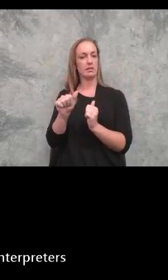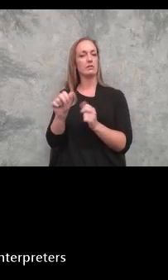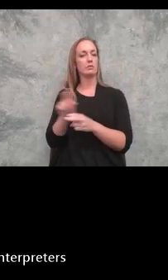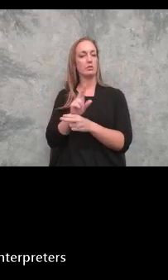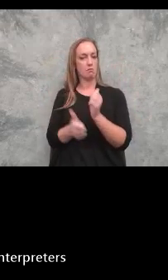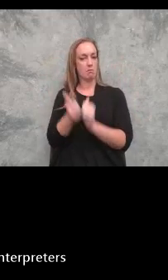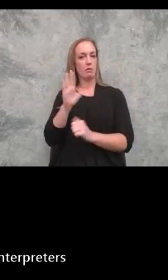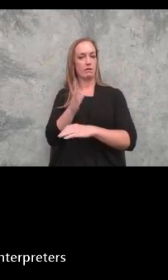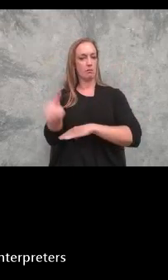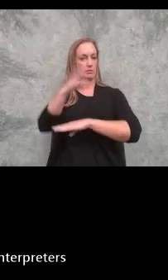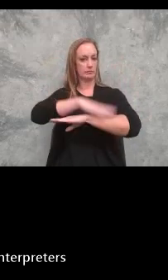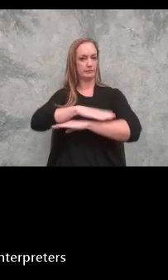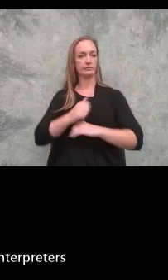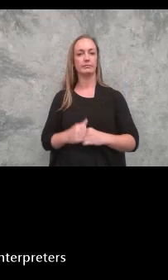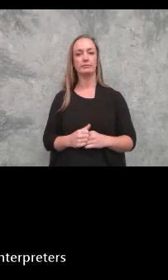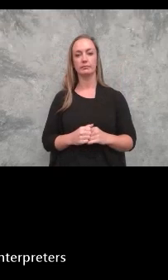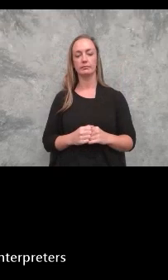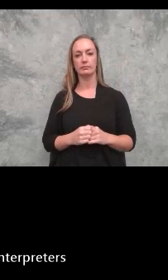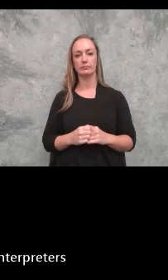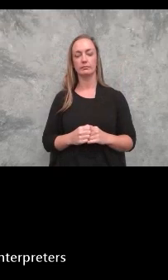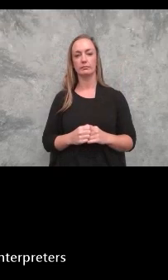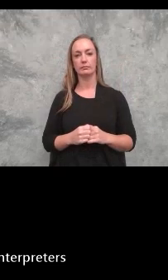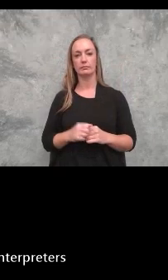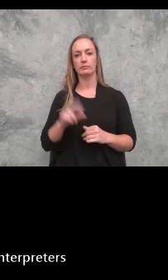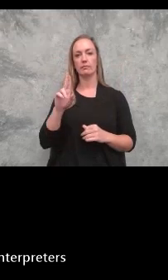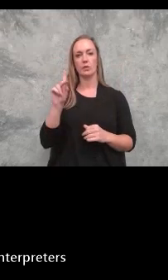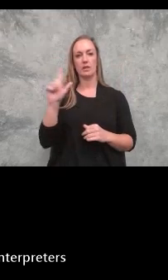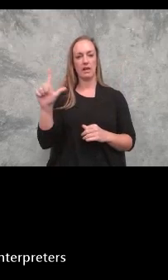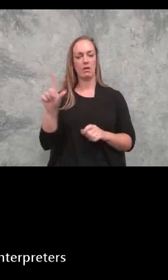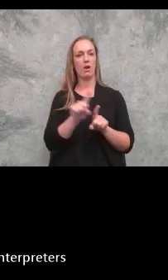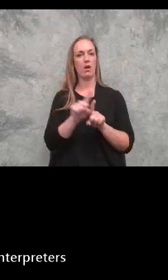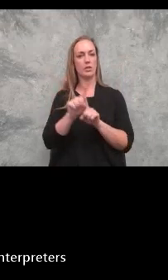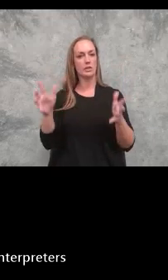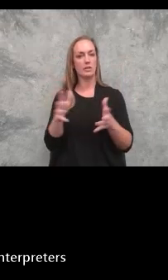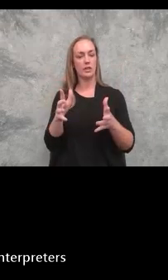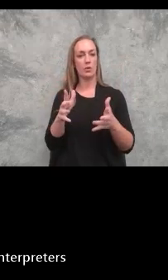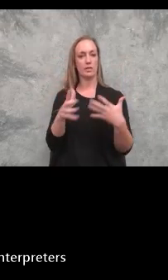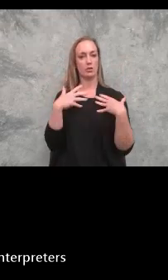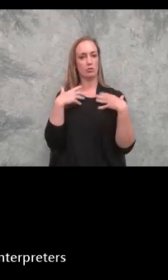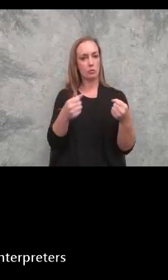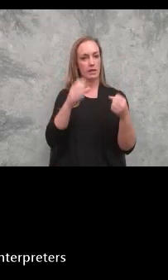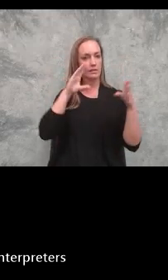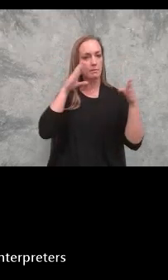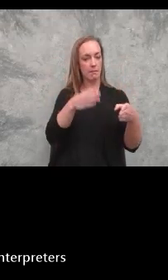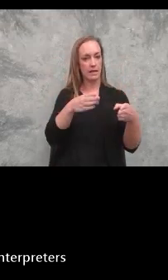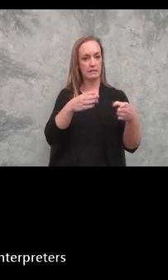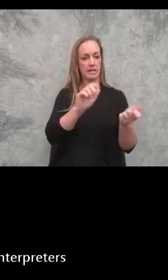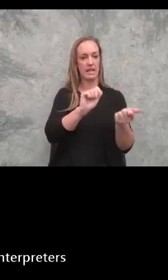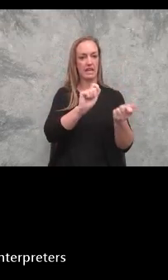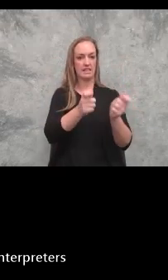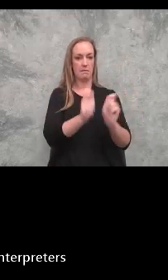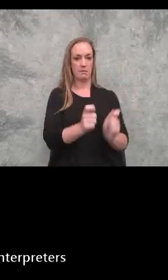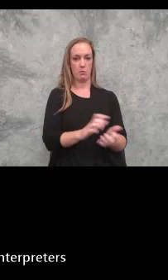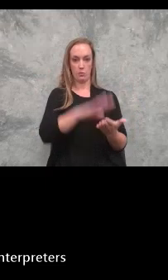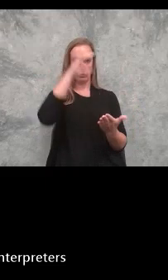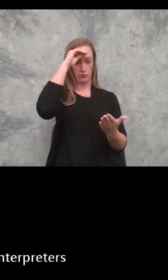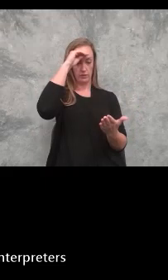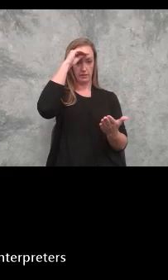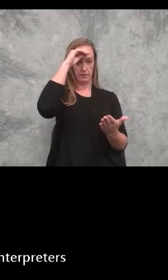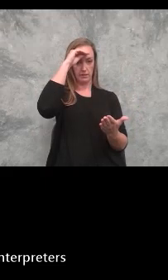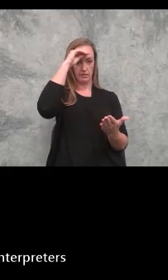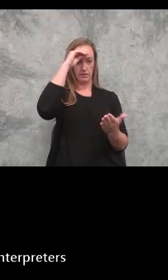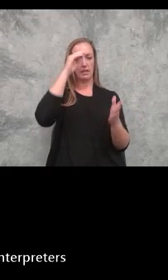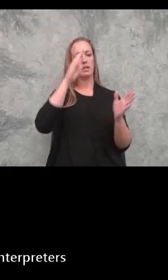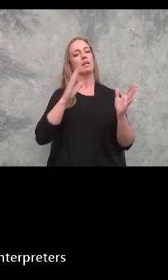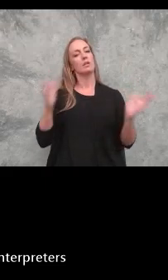day. UDL also encourages strengths-based adaptable learning: it encourages planning that considers